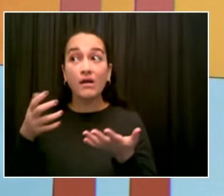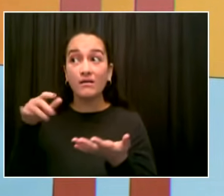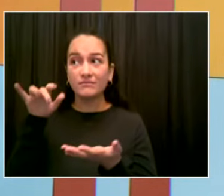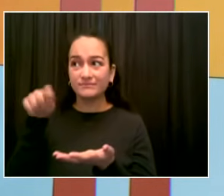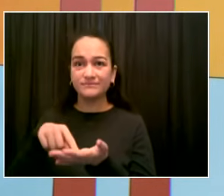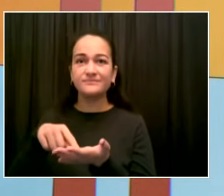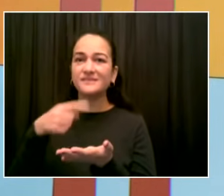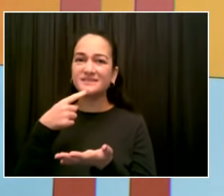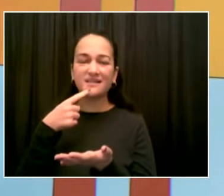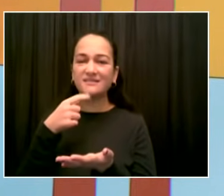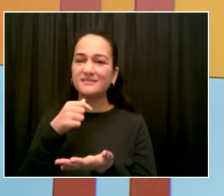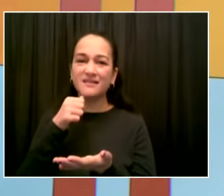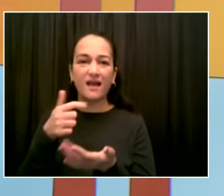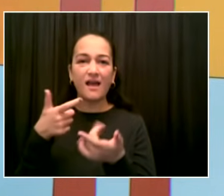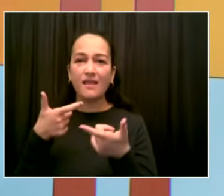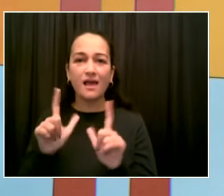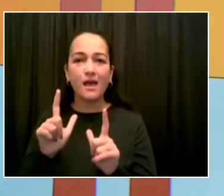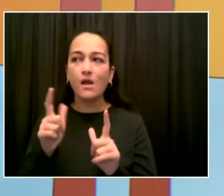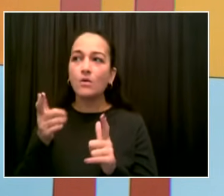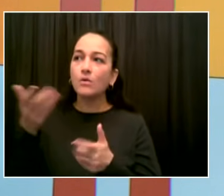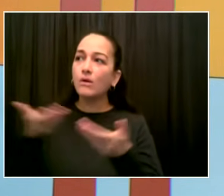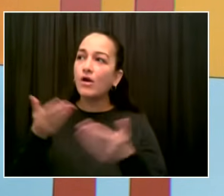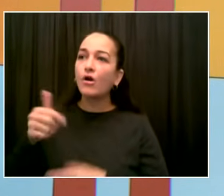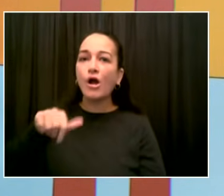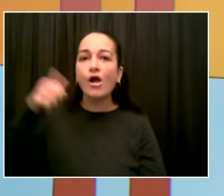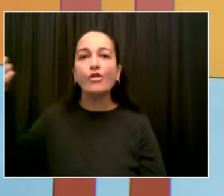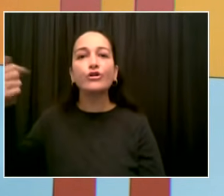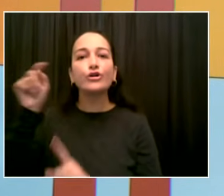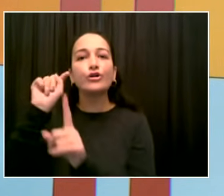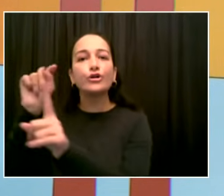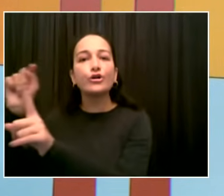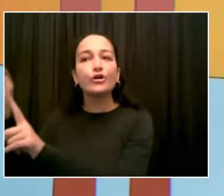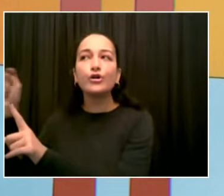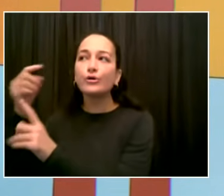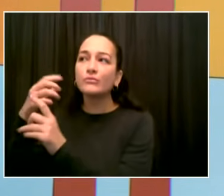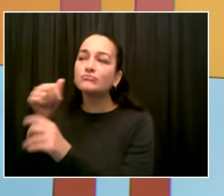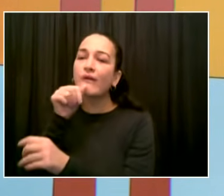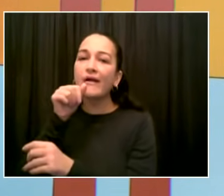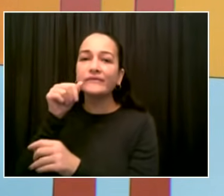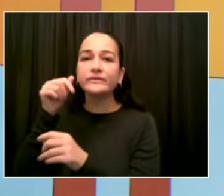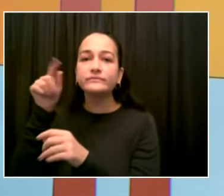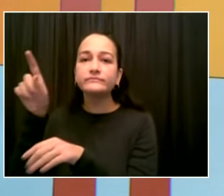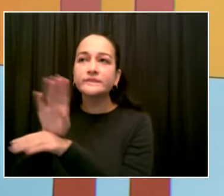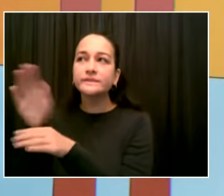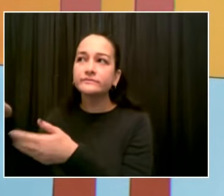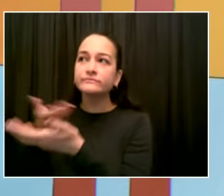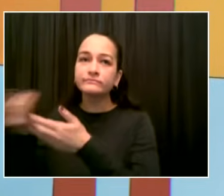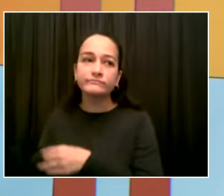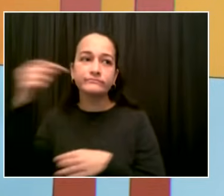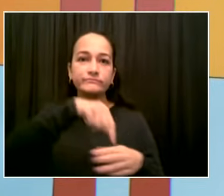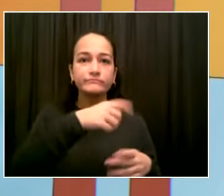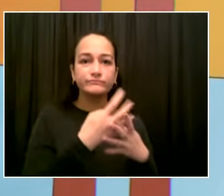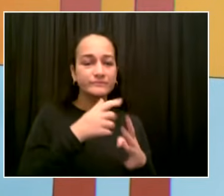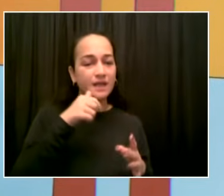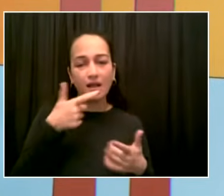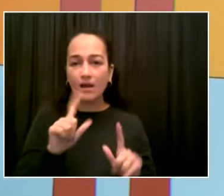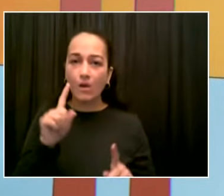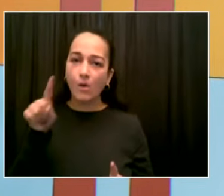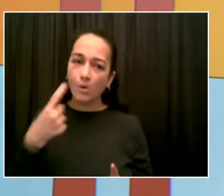IS SAYING THAT'S ILLEGAL AND THEY'RE GOING TO CLLHAENGE THAT. I KNOW YOU'RE NOT SEEING EYE TO■ç EYE WITH THEM RIGHT NOW, BUT